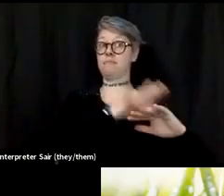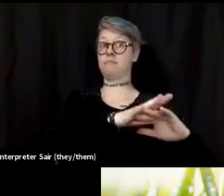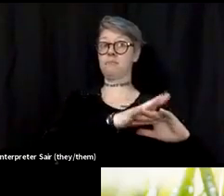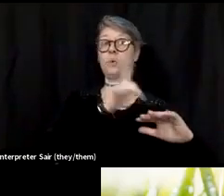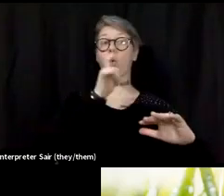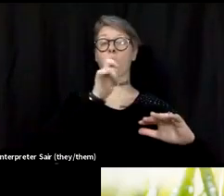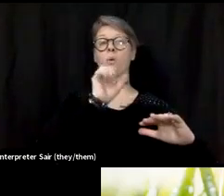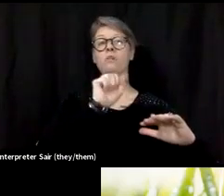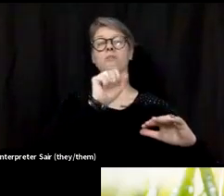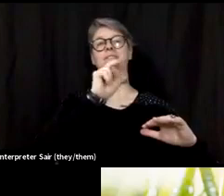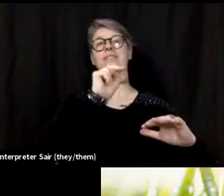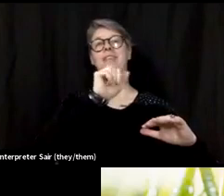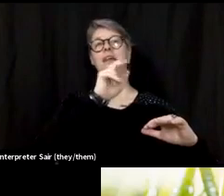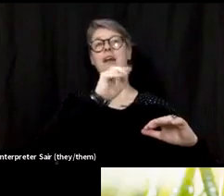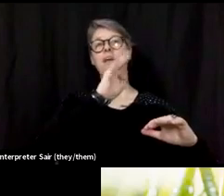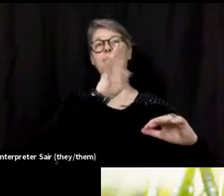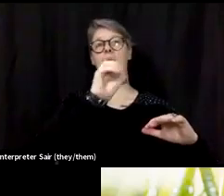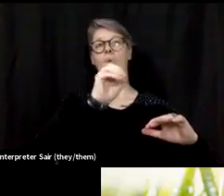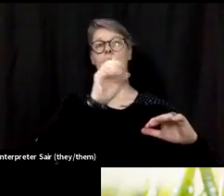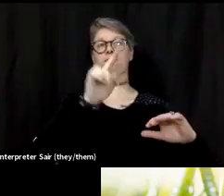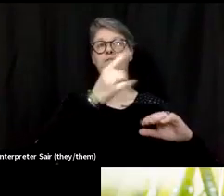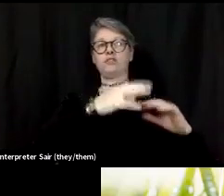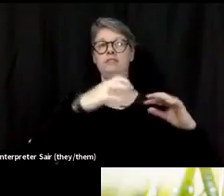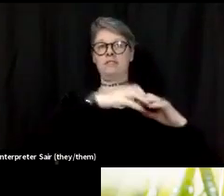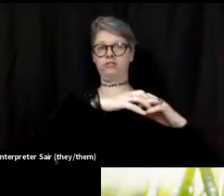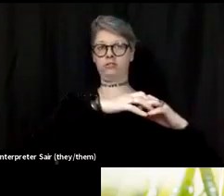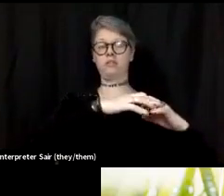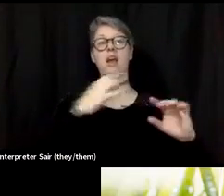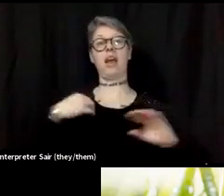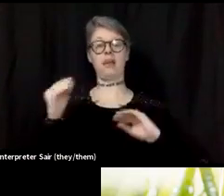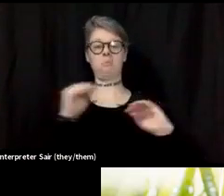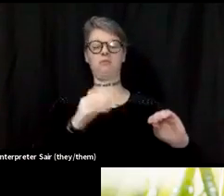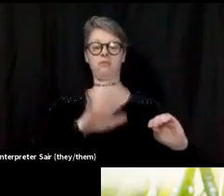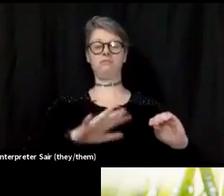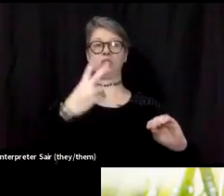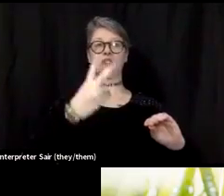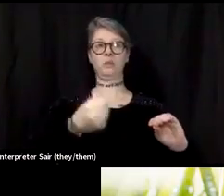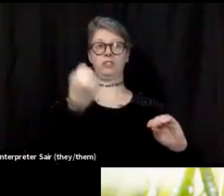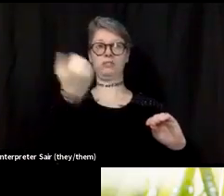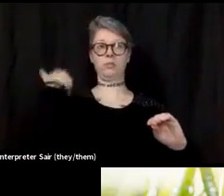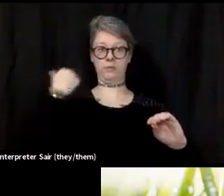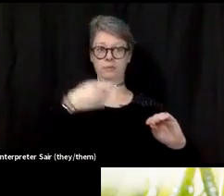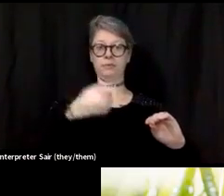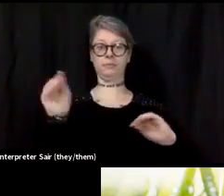territory territory of the show territory of the cinema first nation of the cinema first nation. . I moved here about I moved here about two years